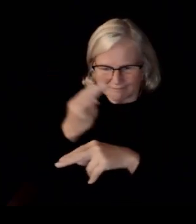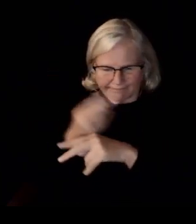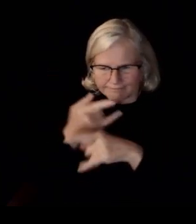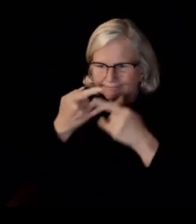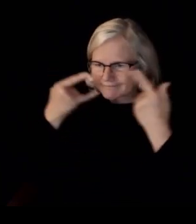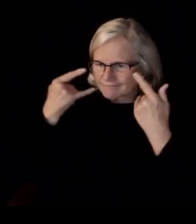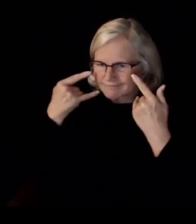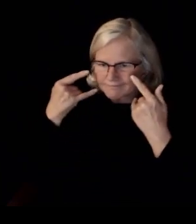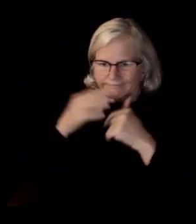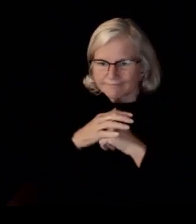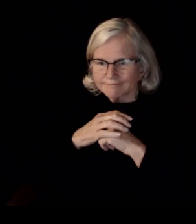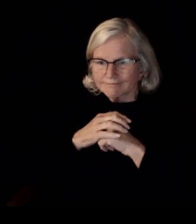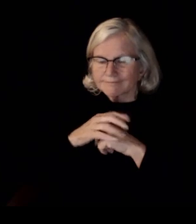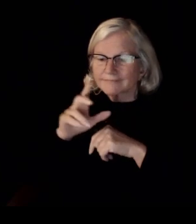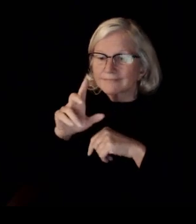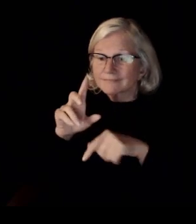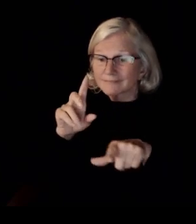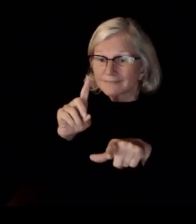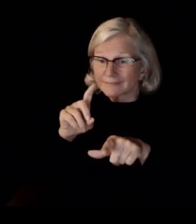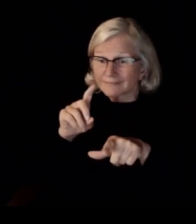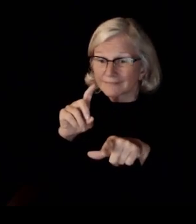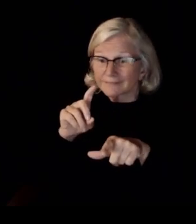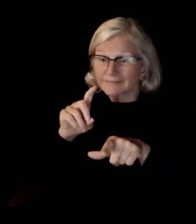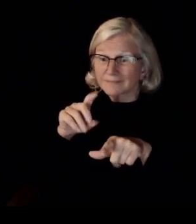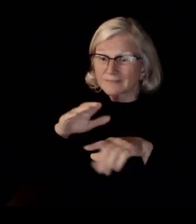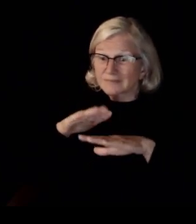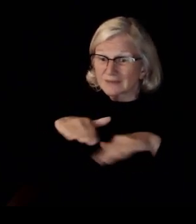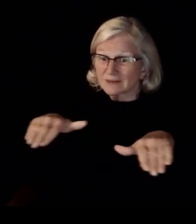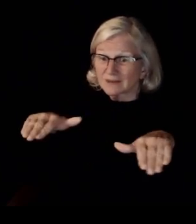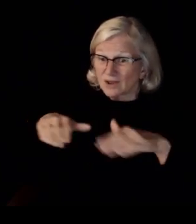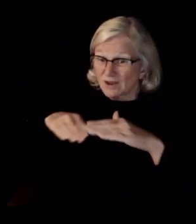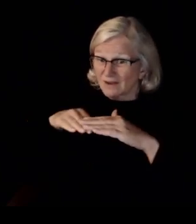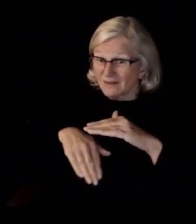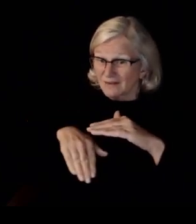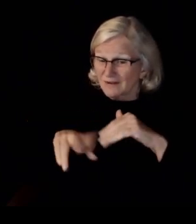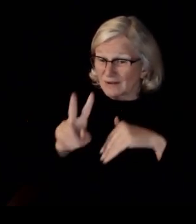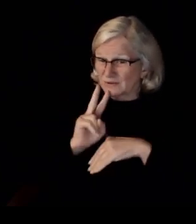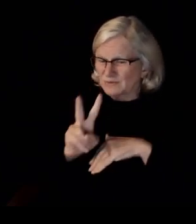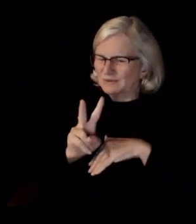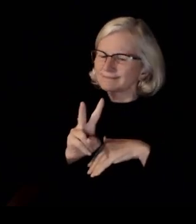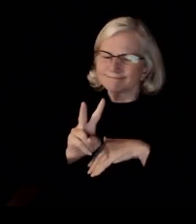those under two years old should not wear face coverings due to the risk of suffocation